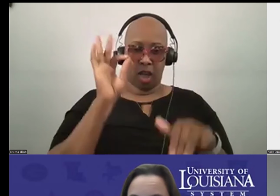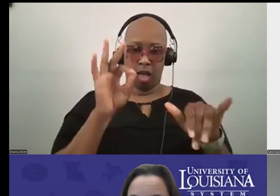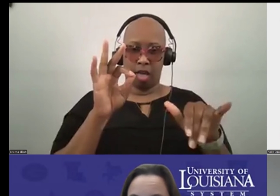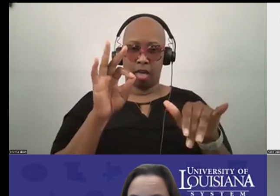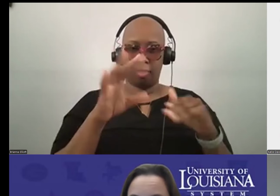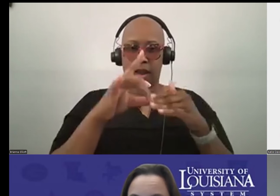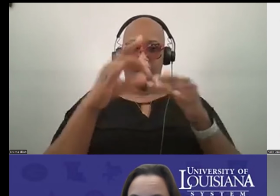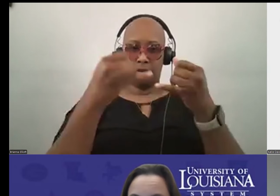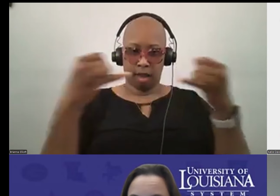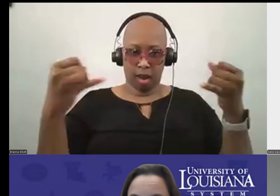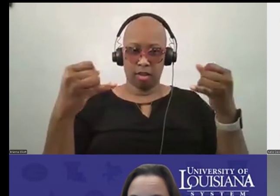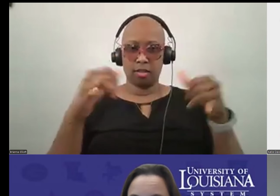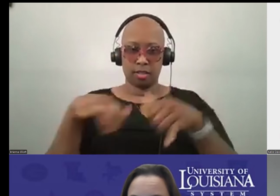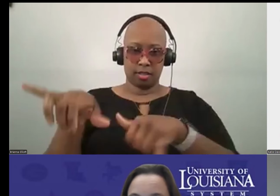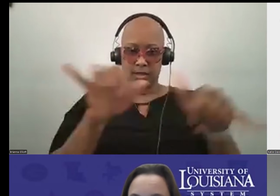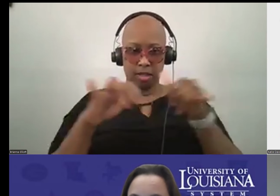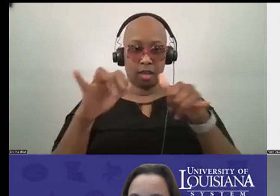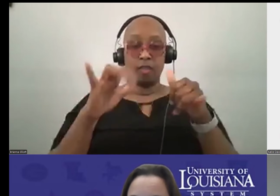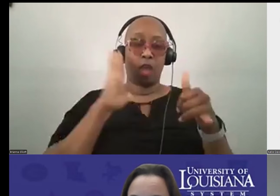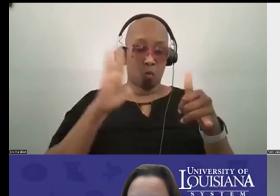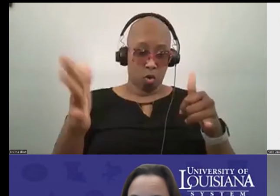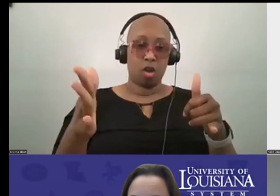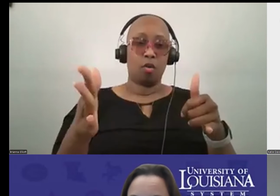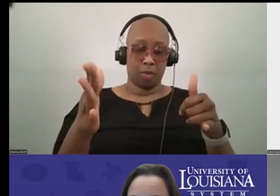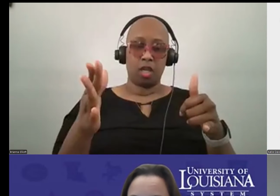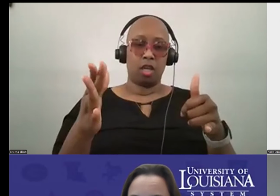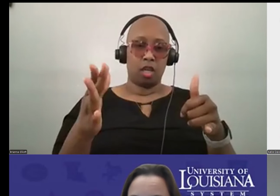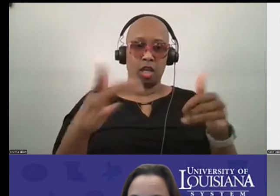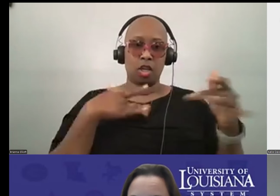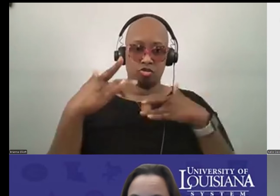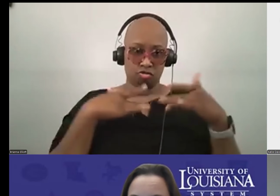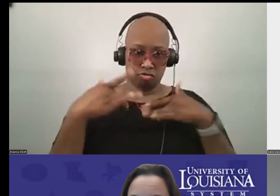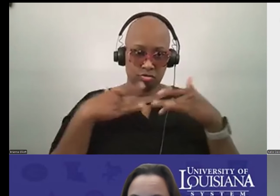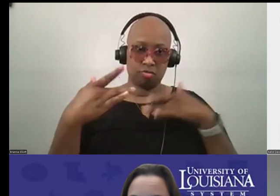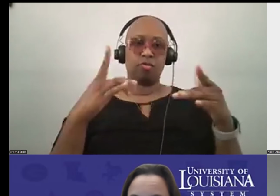to be concerned about accessibility the same way that Microsoft is concerned about accessibility.